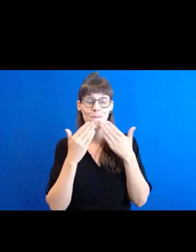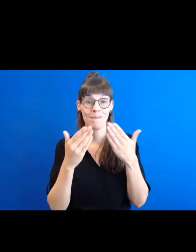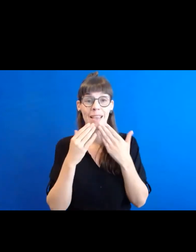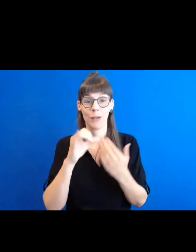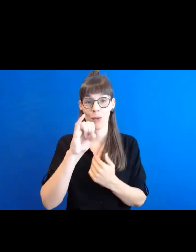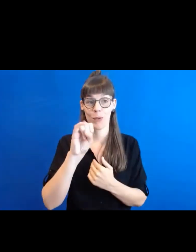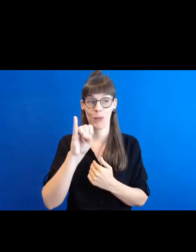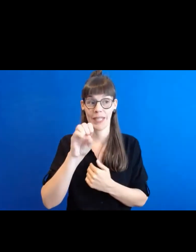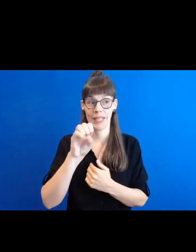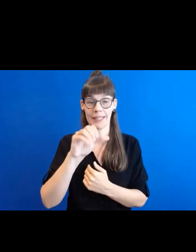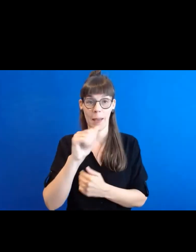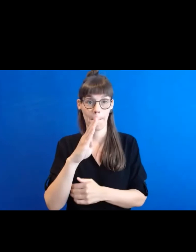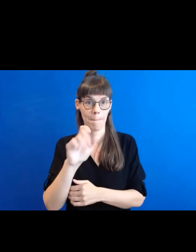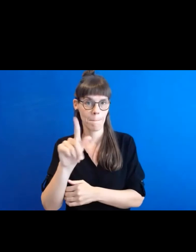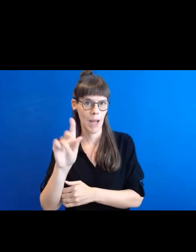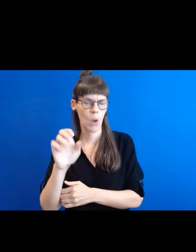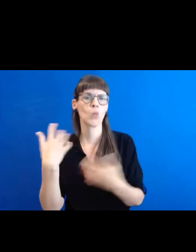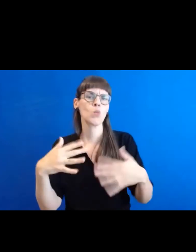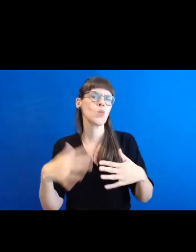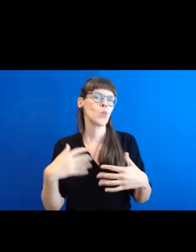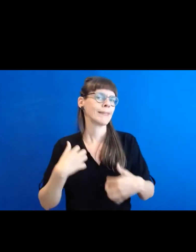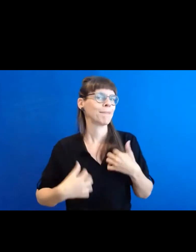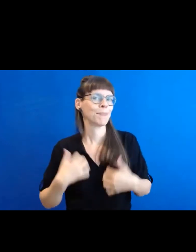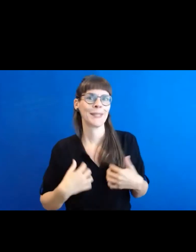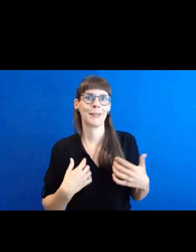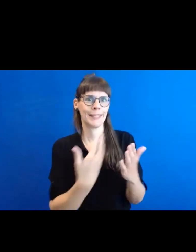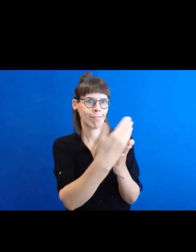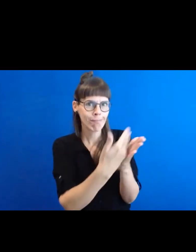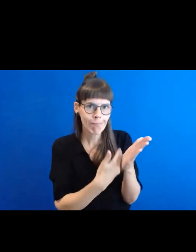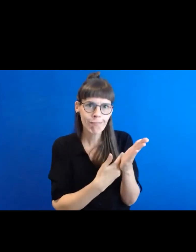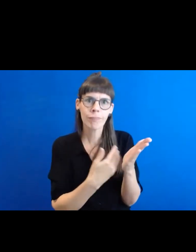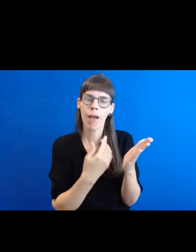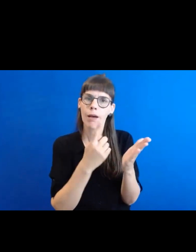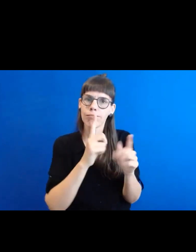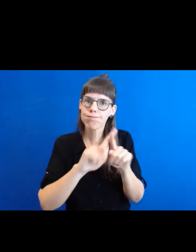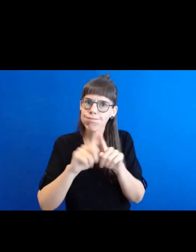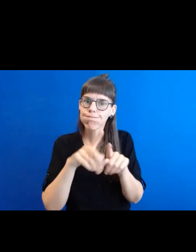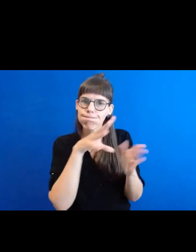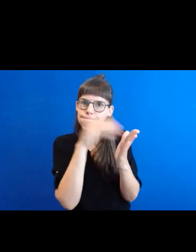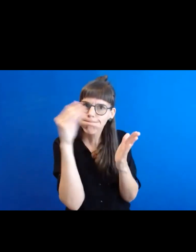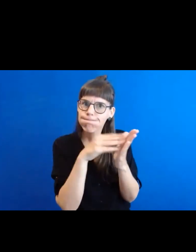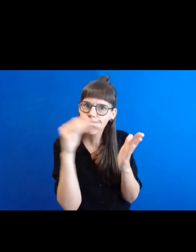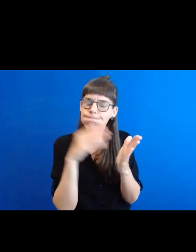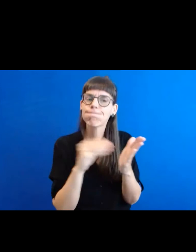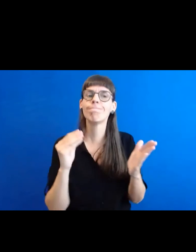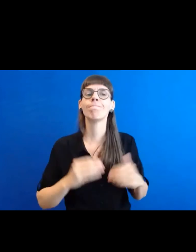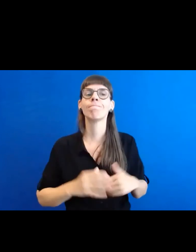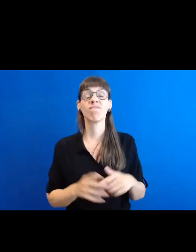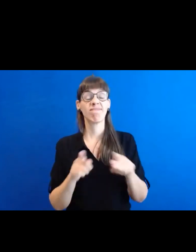. >> ELHAM YOUSSEFIAN: Thank you very much, Isabelle. Very interesting